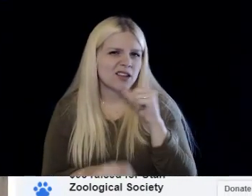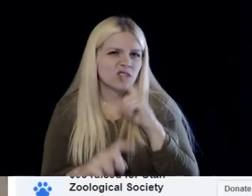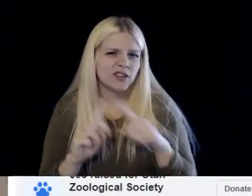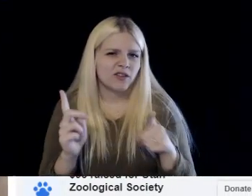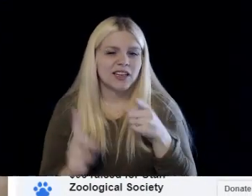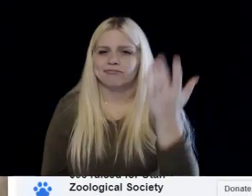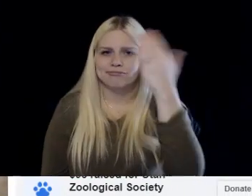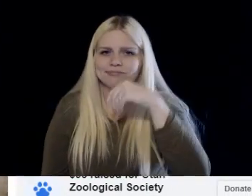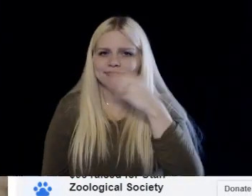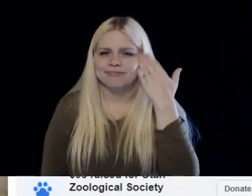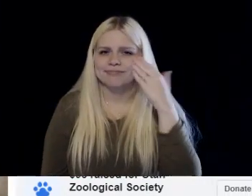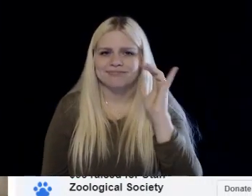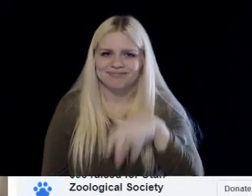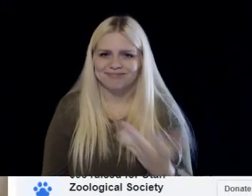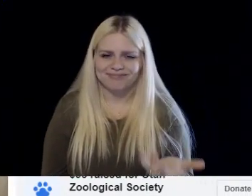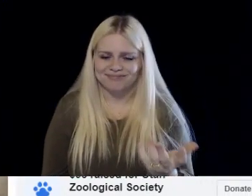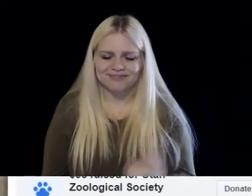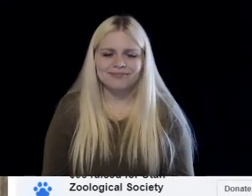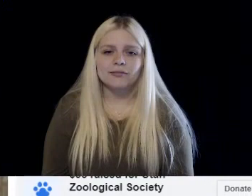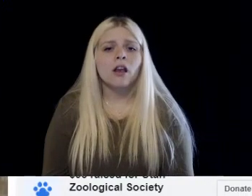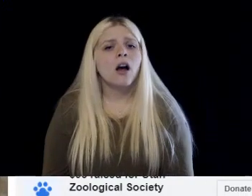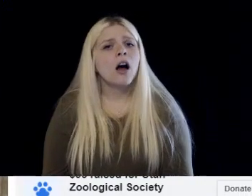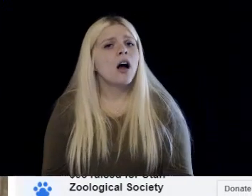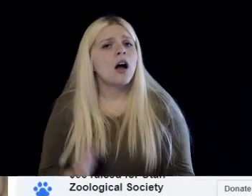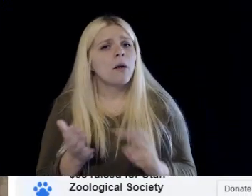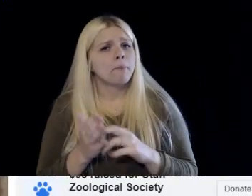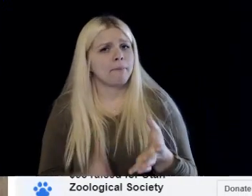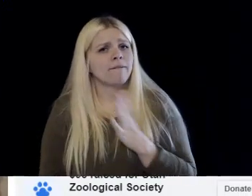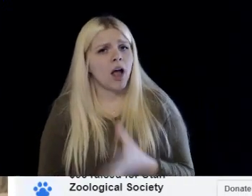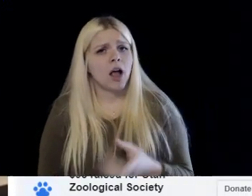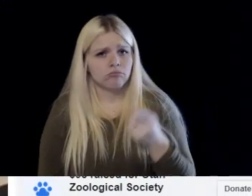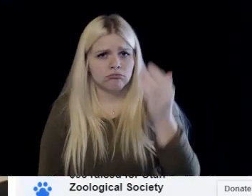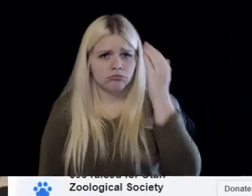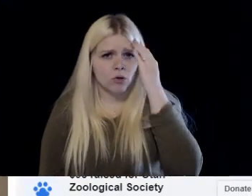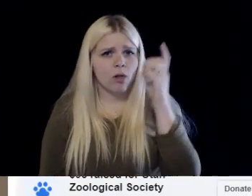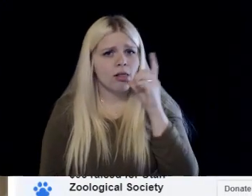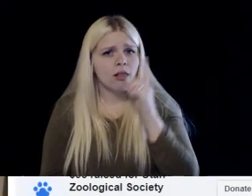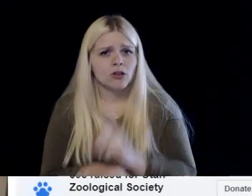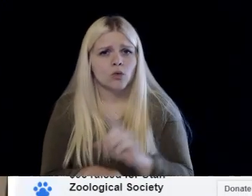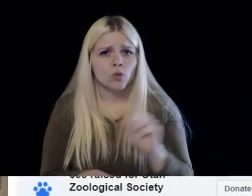Michelle: Also, it's fine that you know that lunch is at 1, but what if you're hungry at 11:30.